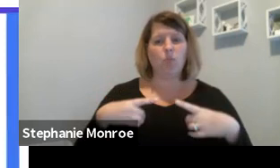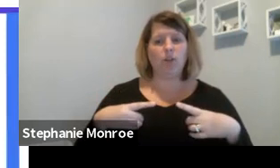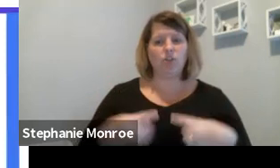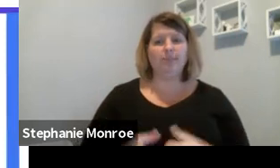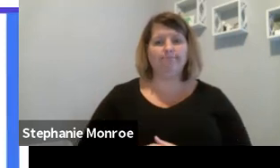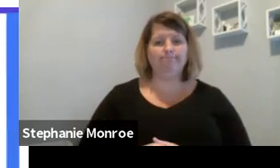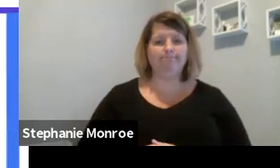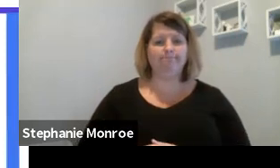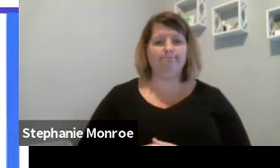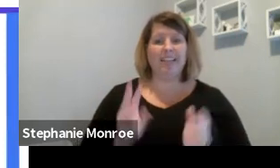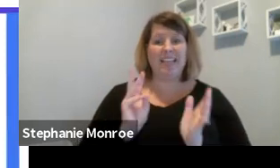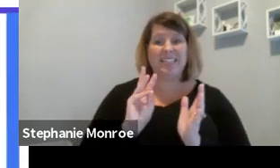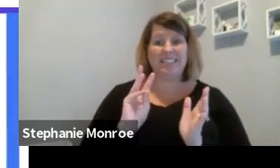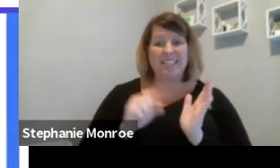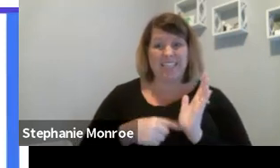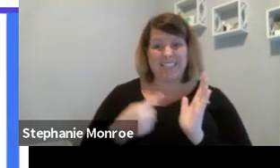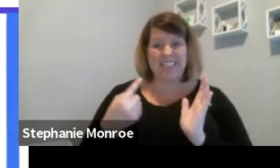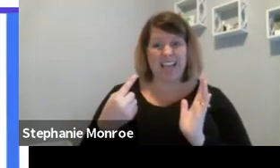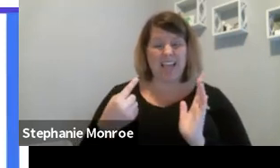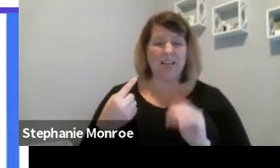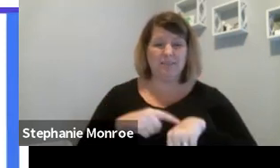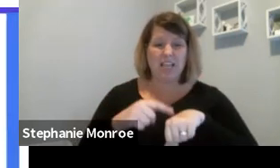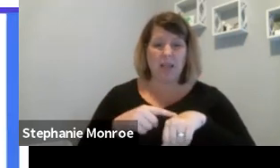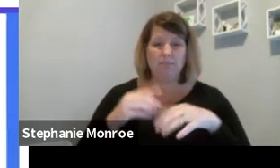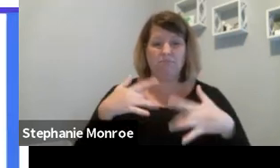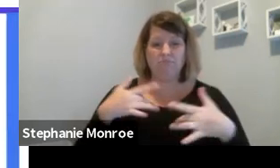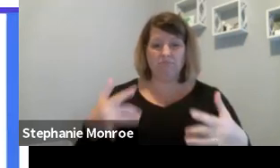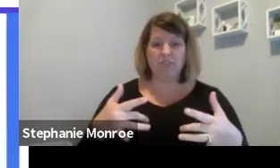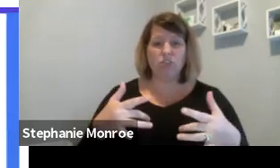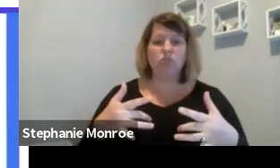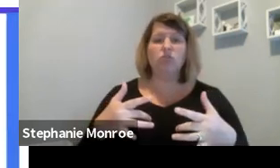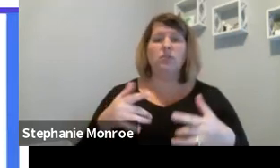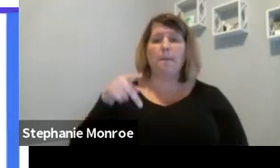six times more likely to suffer from post-traumatic stress,